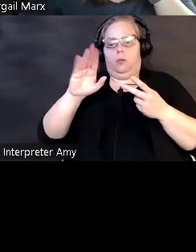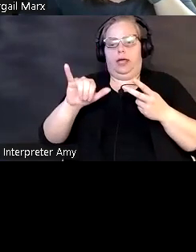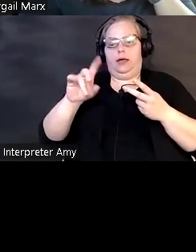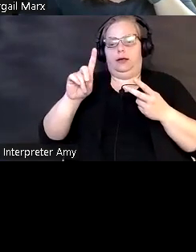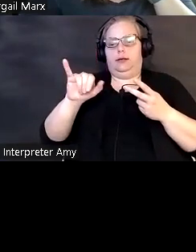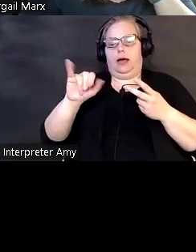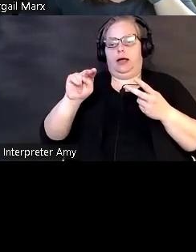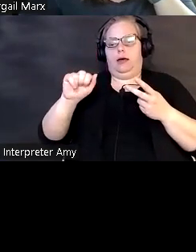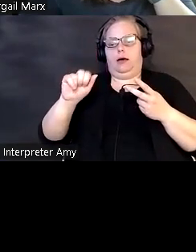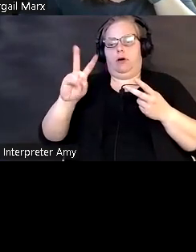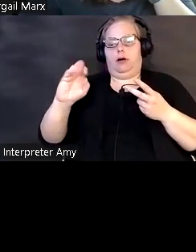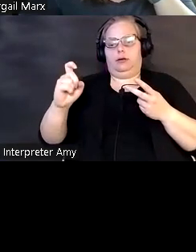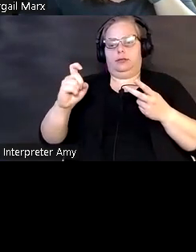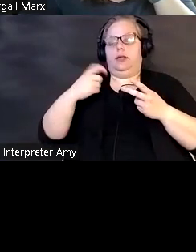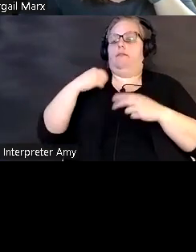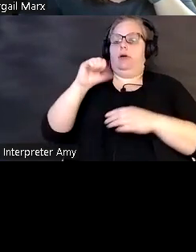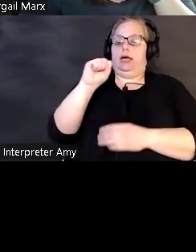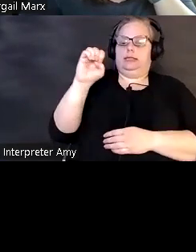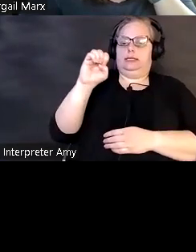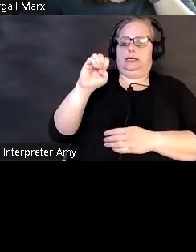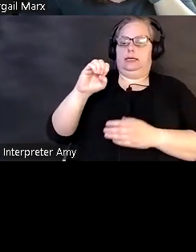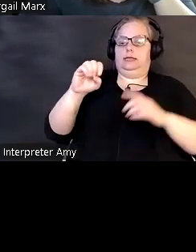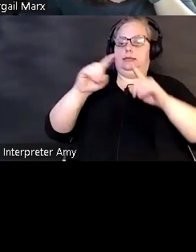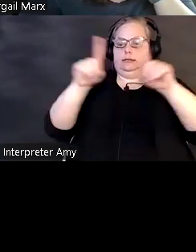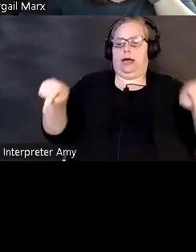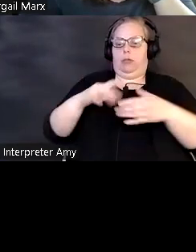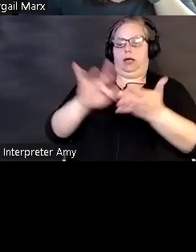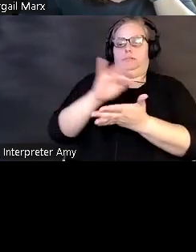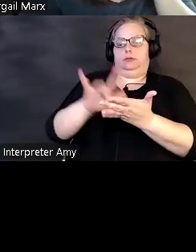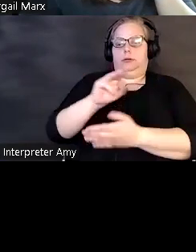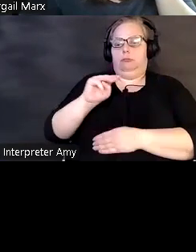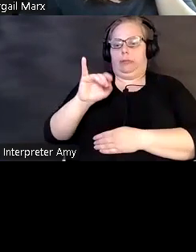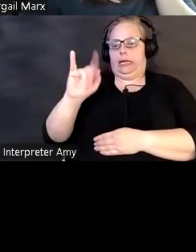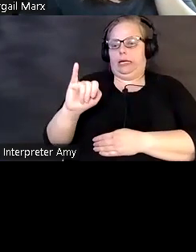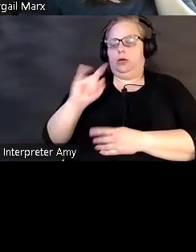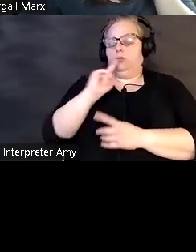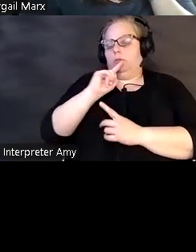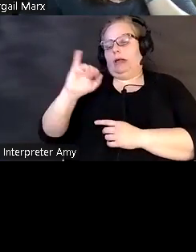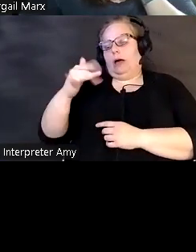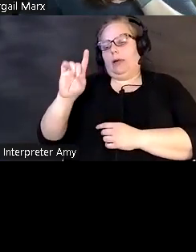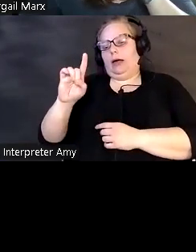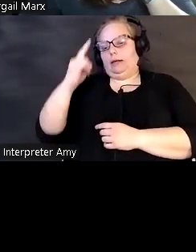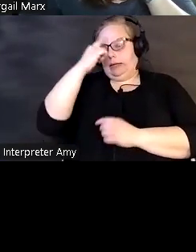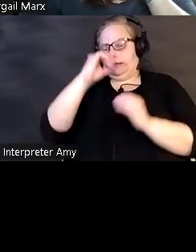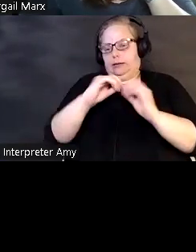SC Tablet mini, which is an iPad-based device, thinking about that mini size, a 4-inch screen,